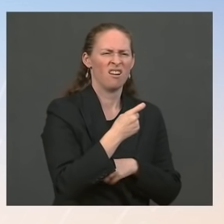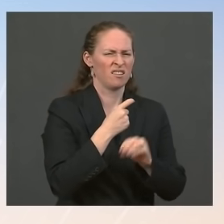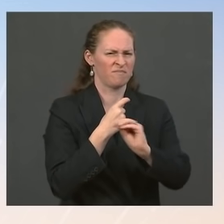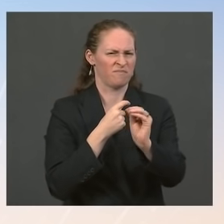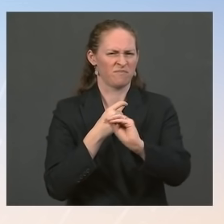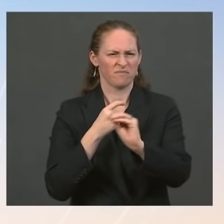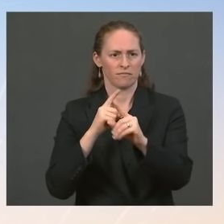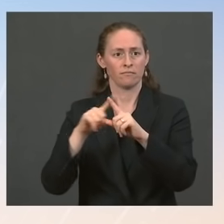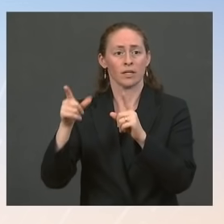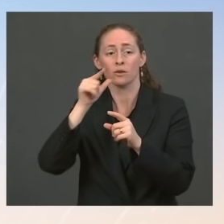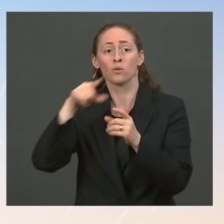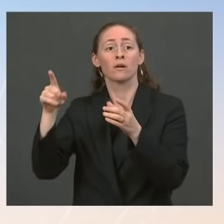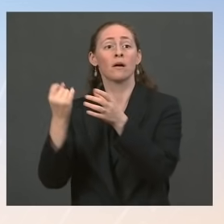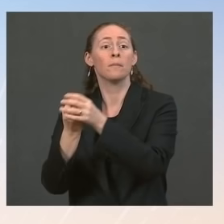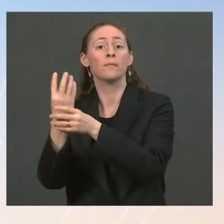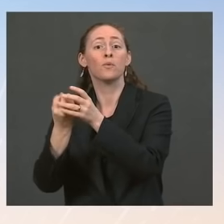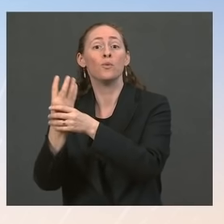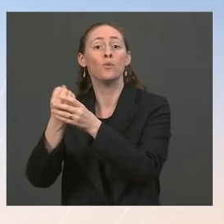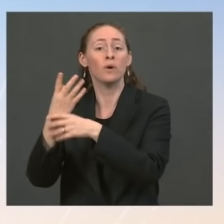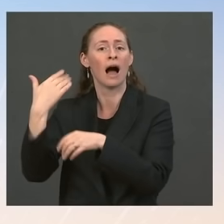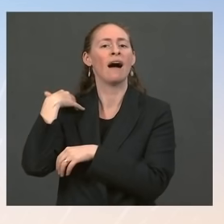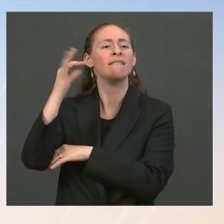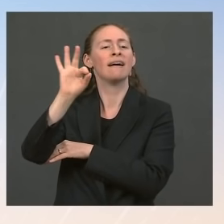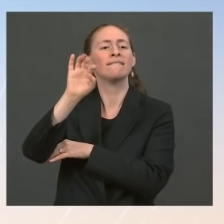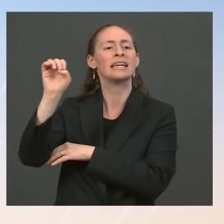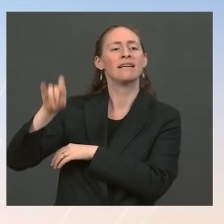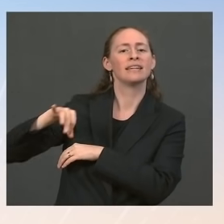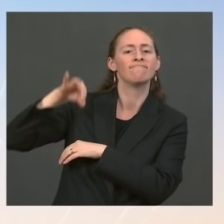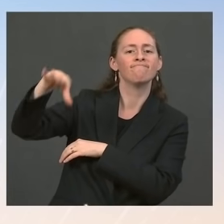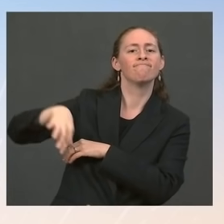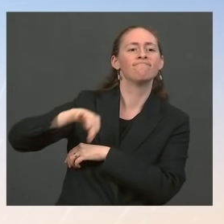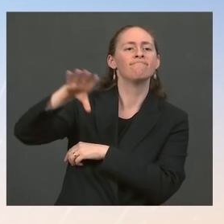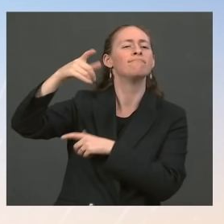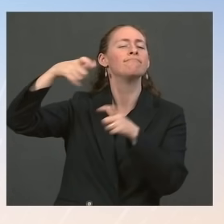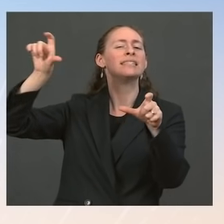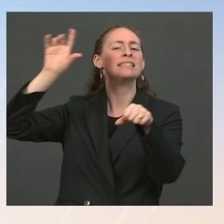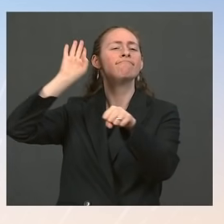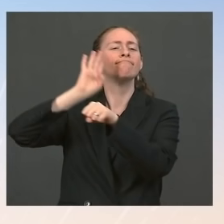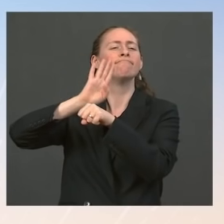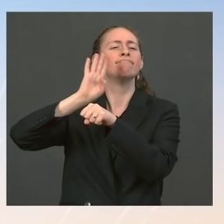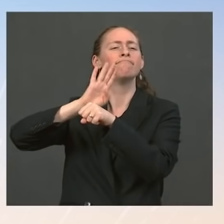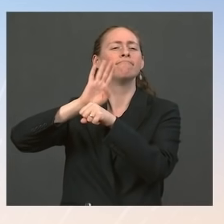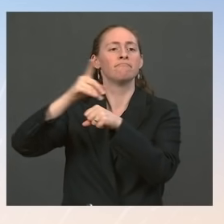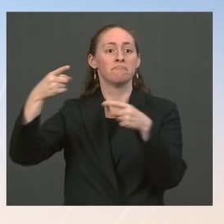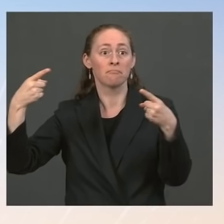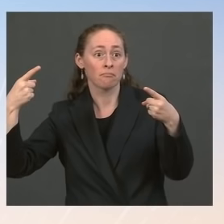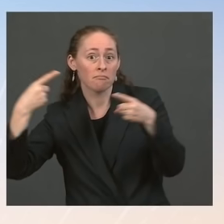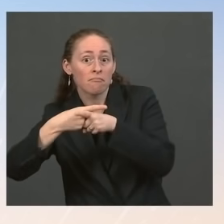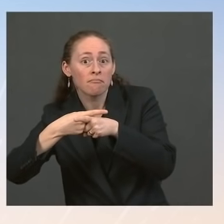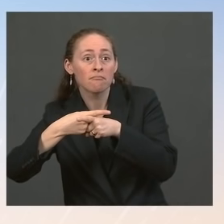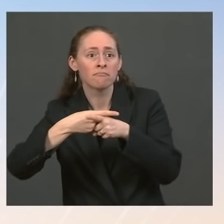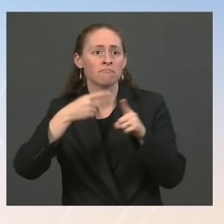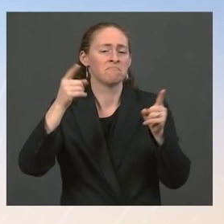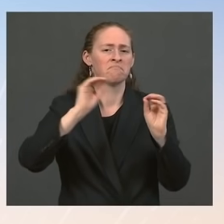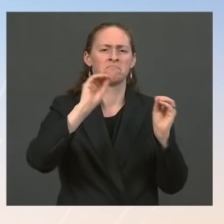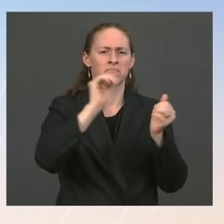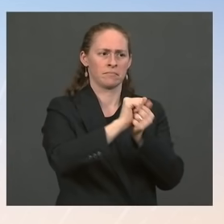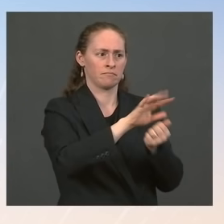polluter fees and corporations do not conflict with the $400,000 pledge. So, in our view, that that would be one way.